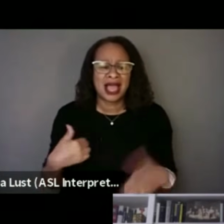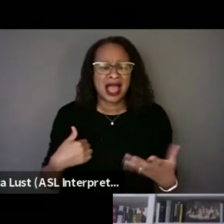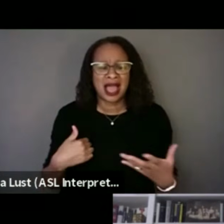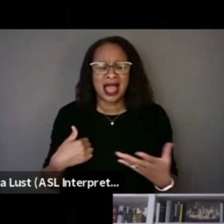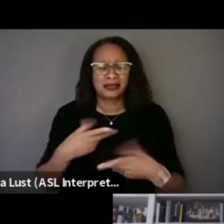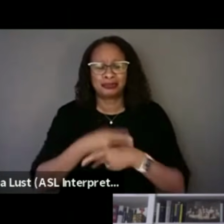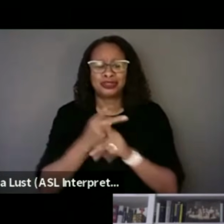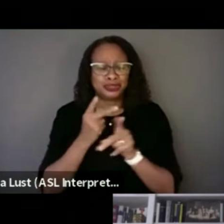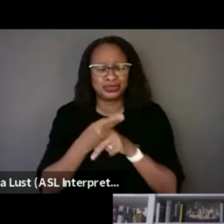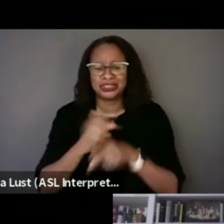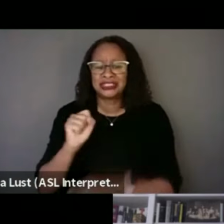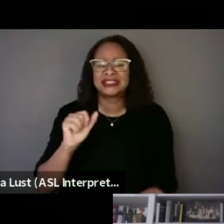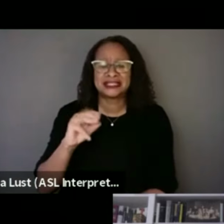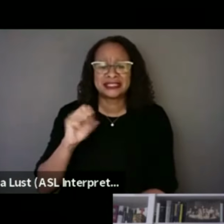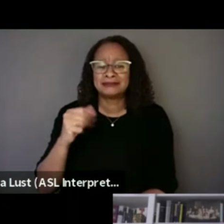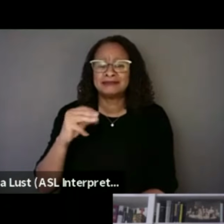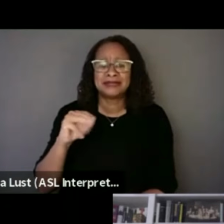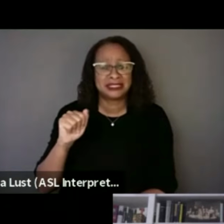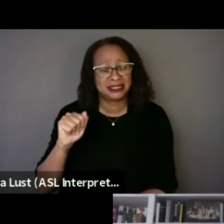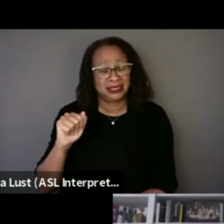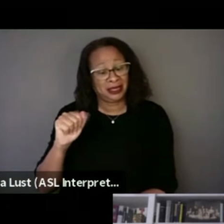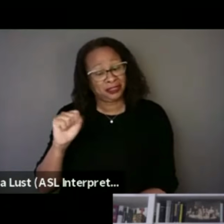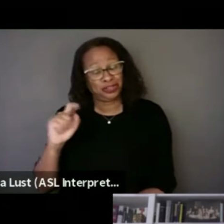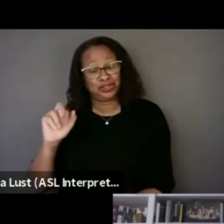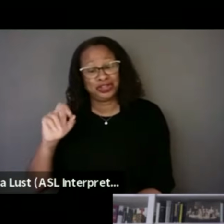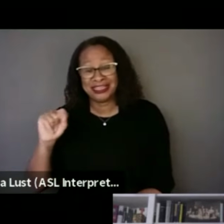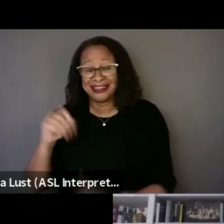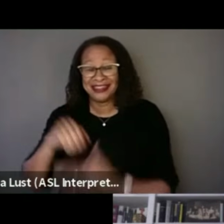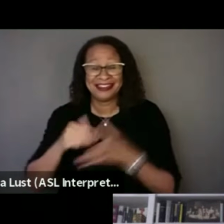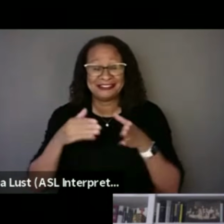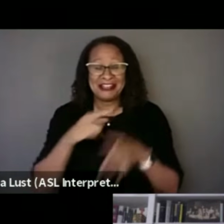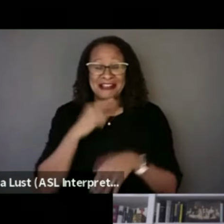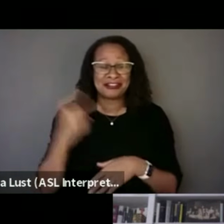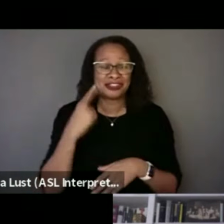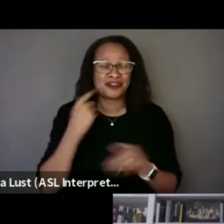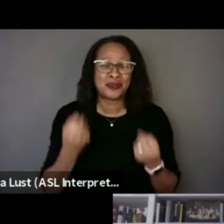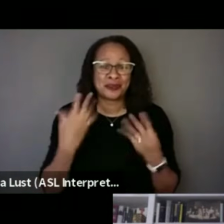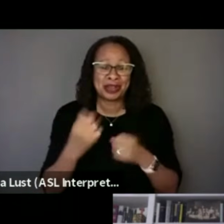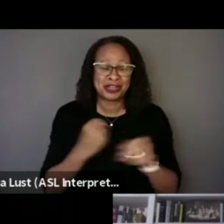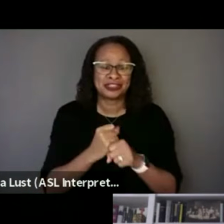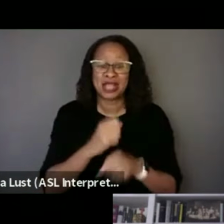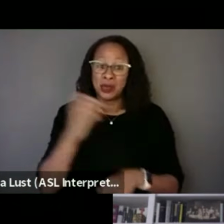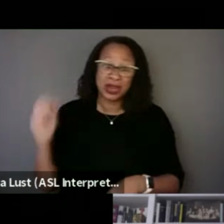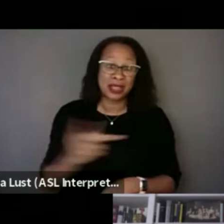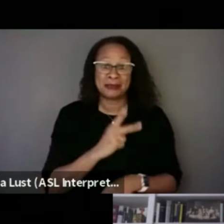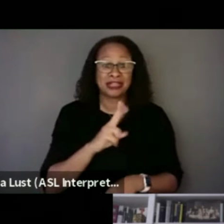in Russia for several years. So it just, it didn't, it wasn't in my video store when I moved back to the states in like '99.